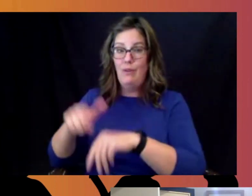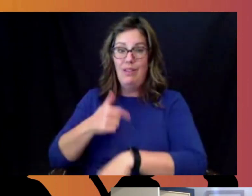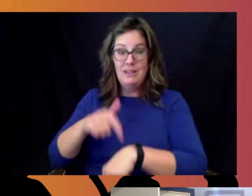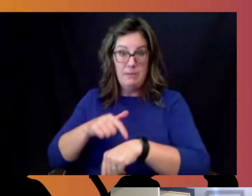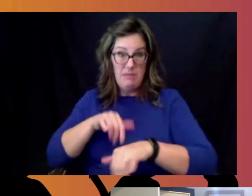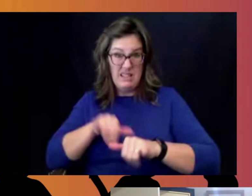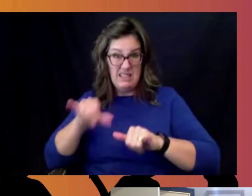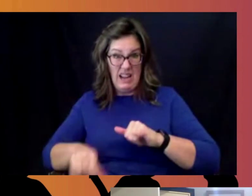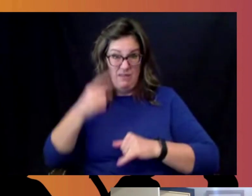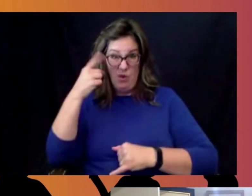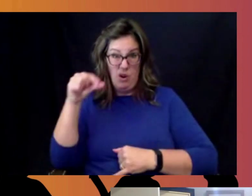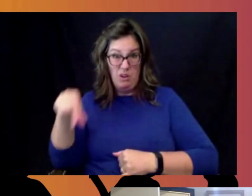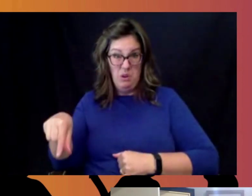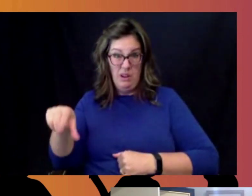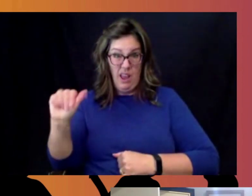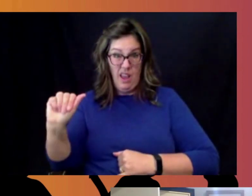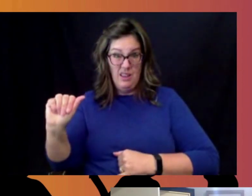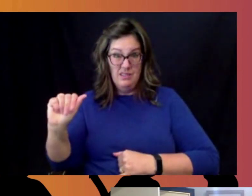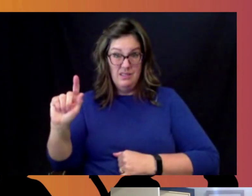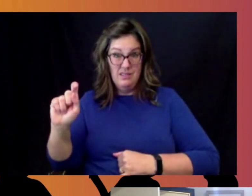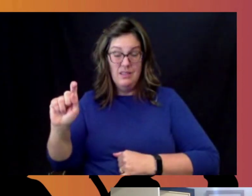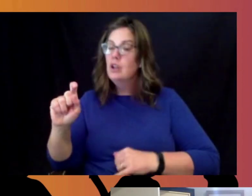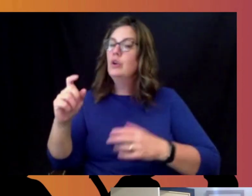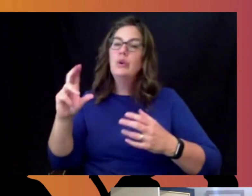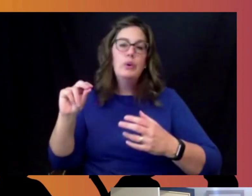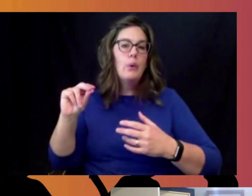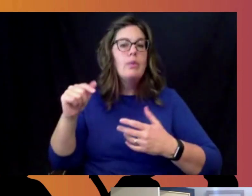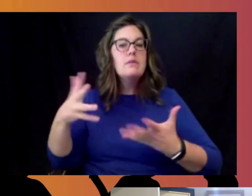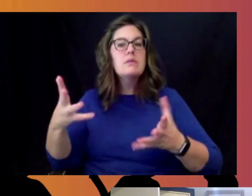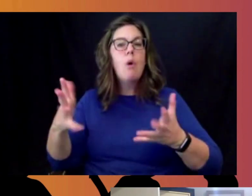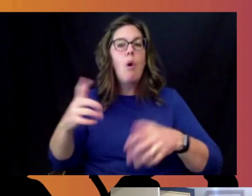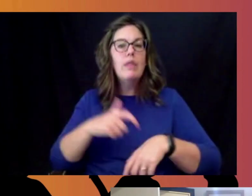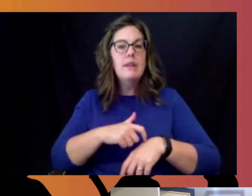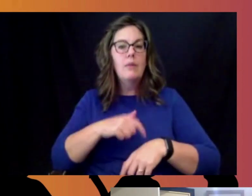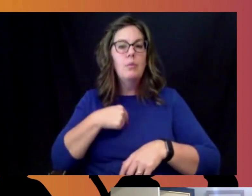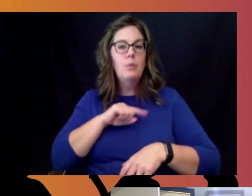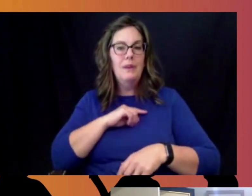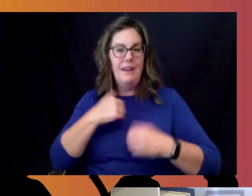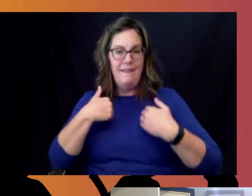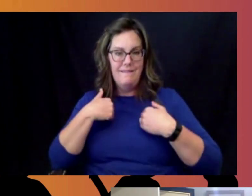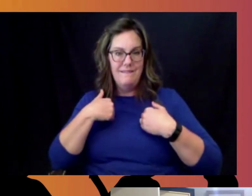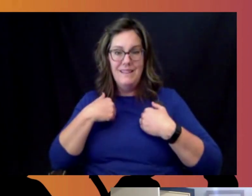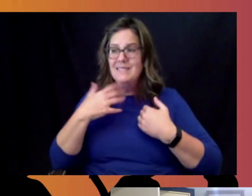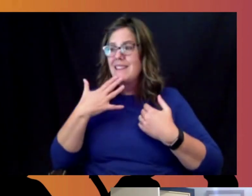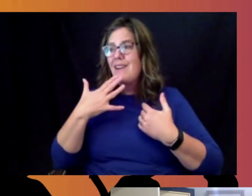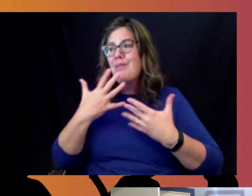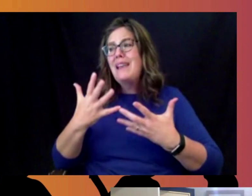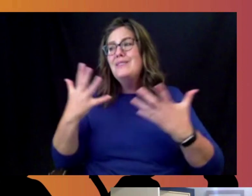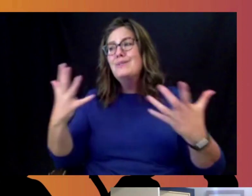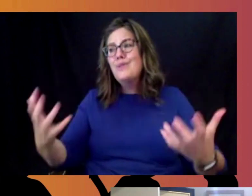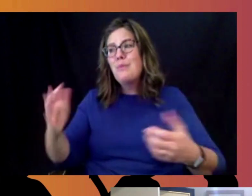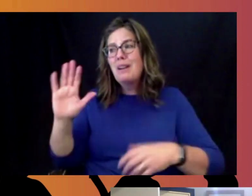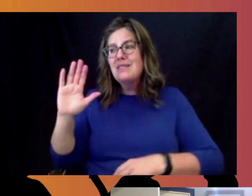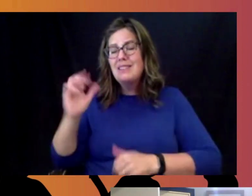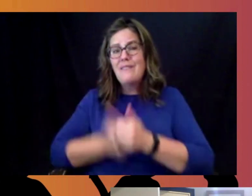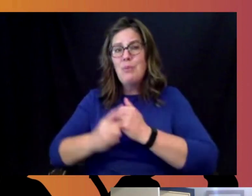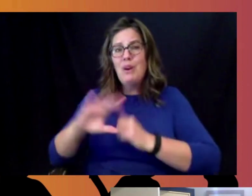um i think this is all the time we have okay dope thanks everybody all right bye